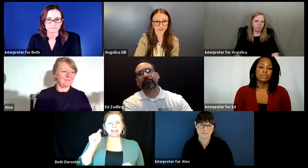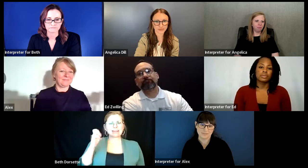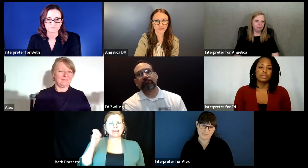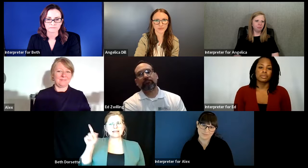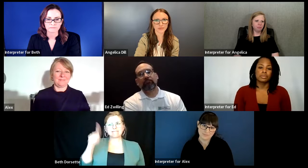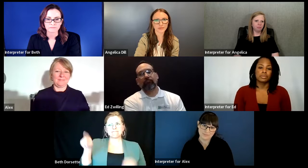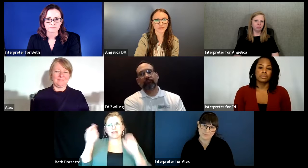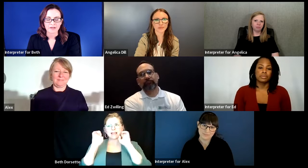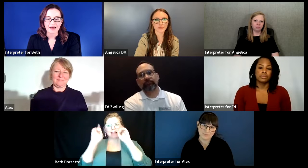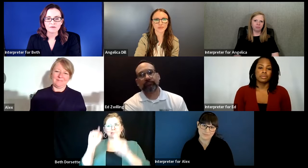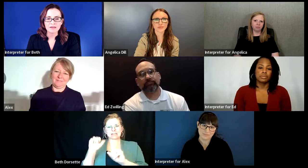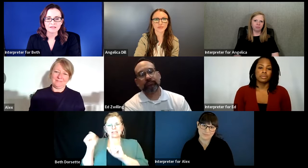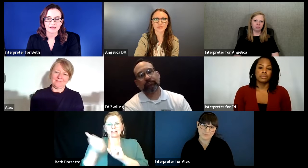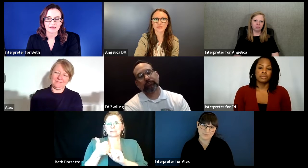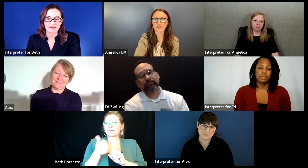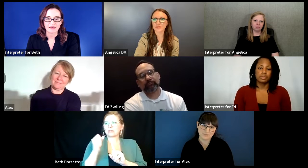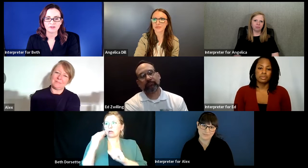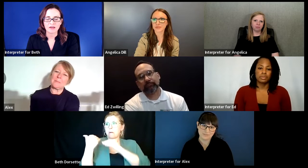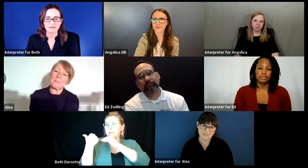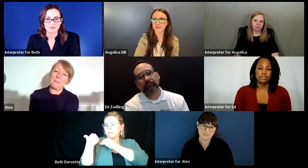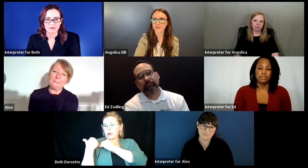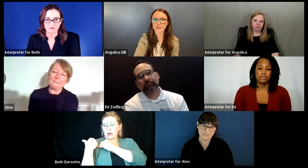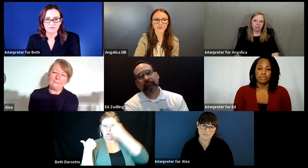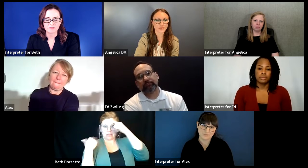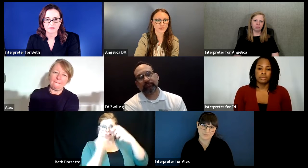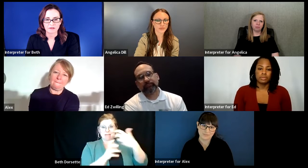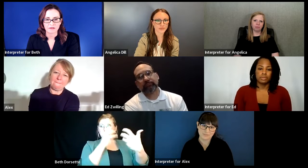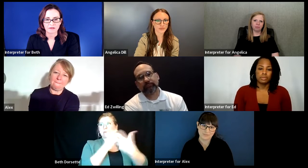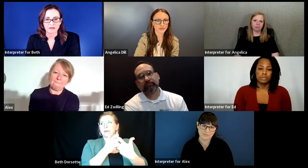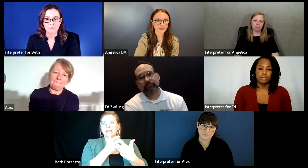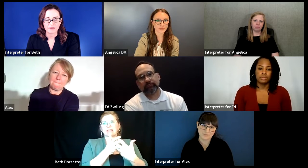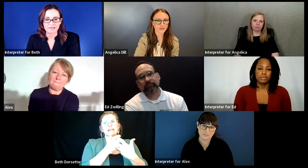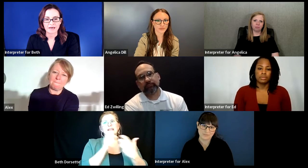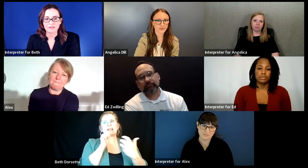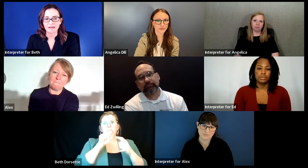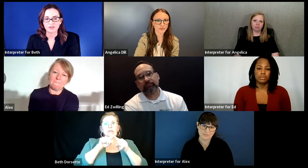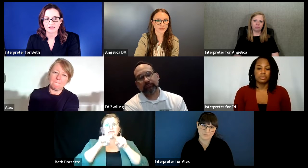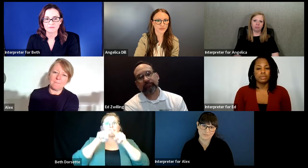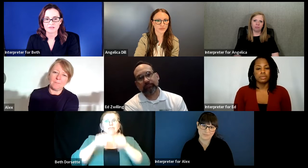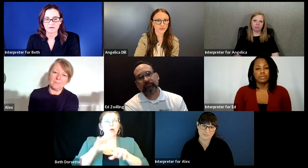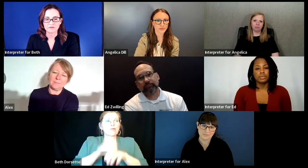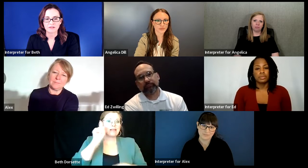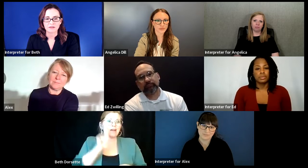Our next question, how can they educate themselves, the companies, how can they educate themselves